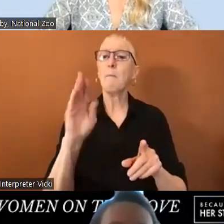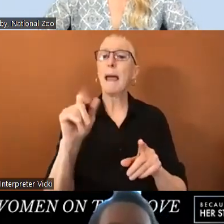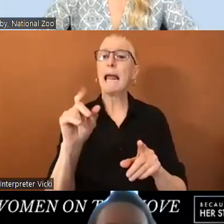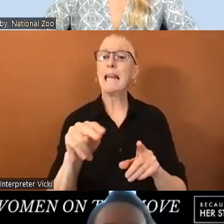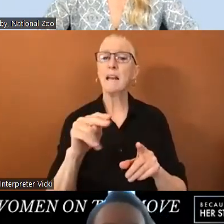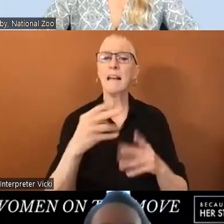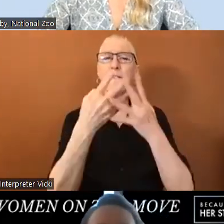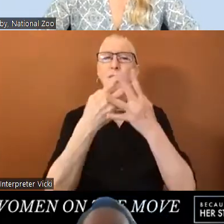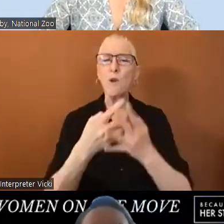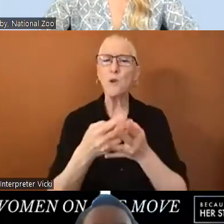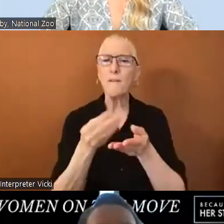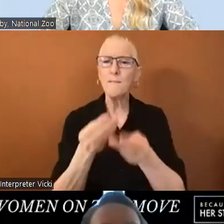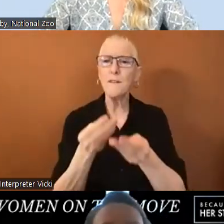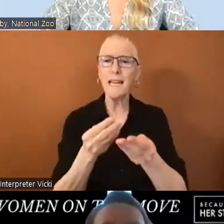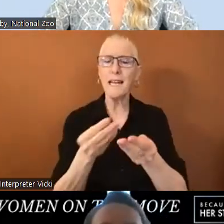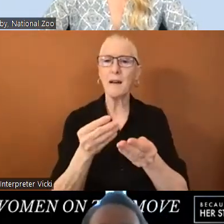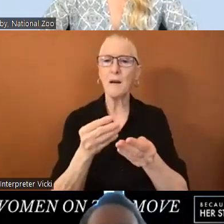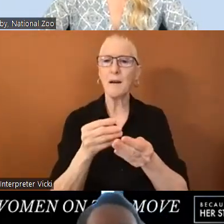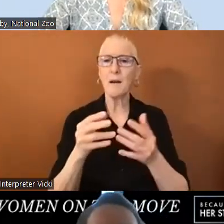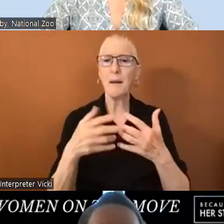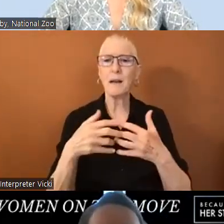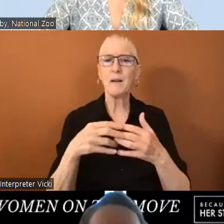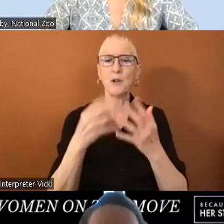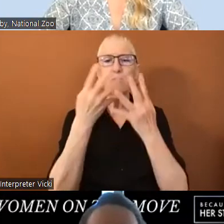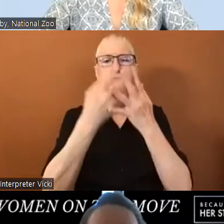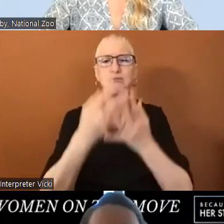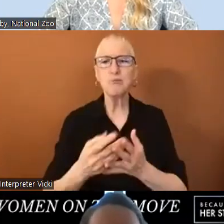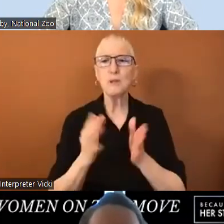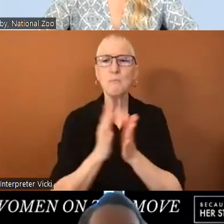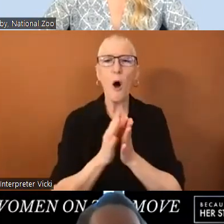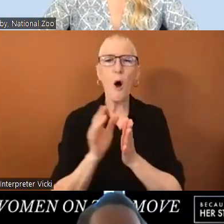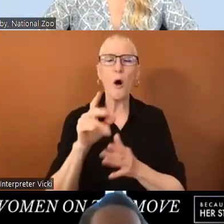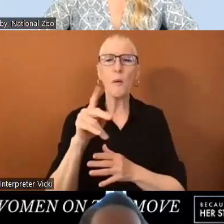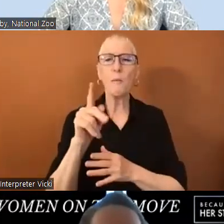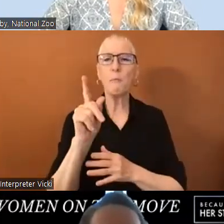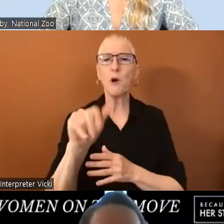feeding mechanism to filter out small prey such as phytoplankton, fish, and krill, which is a shrimp